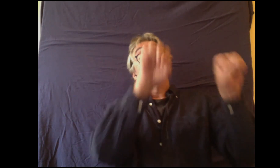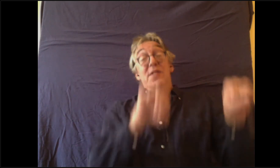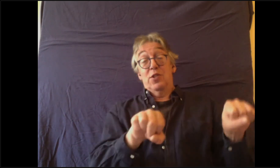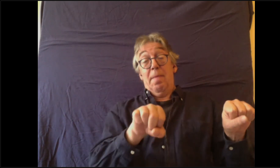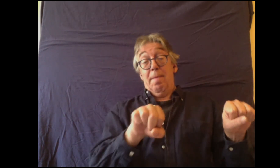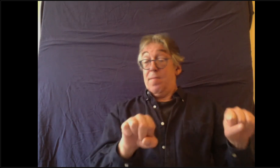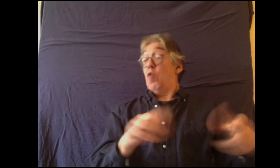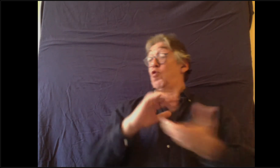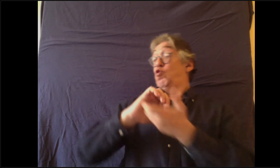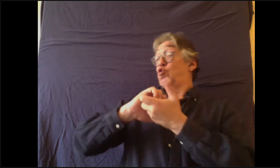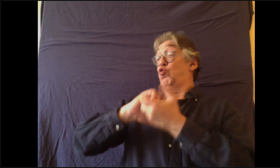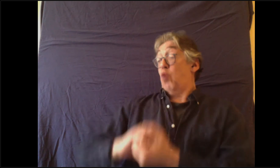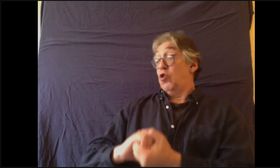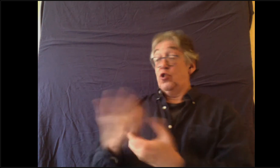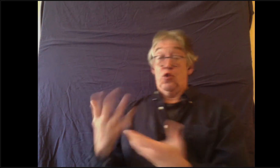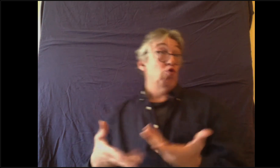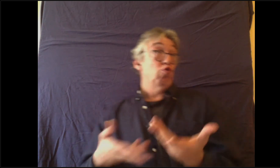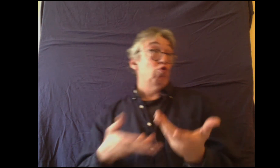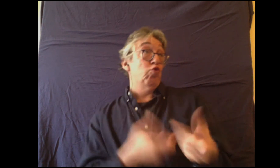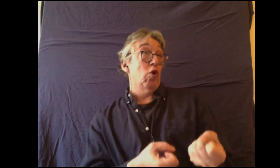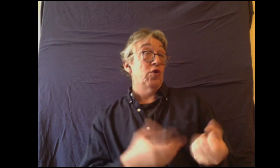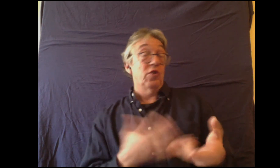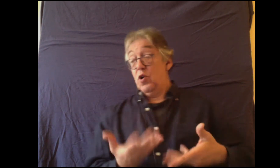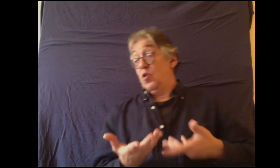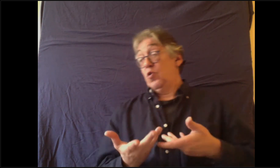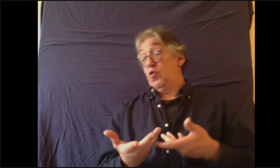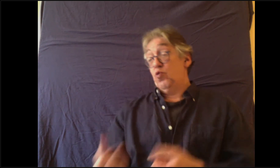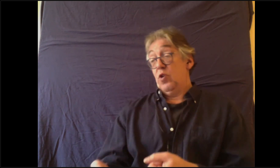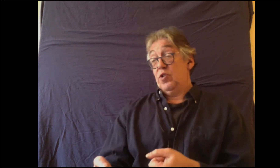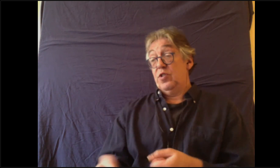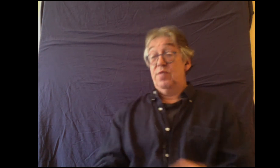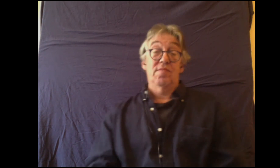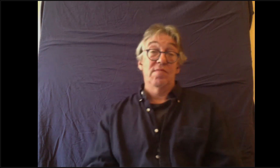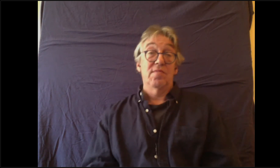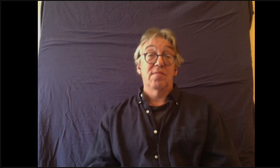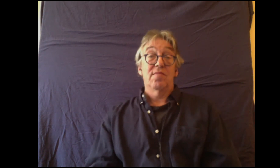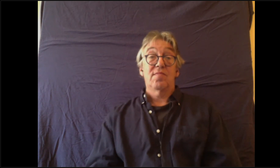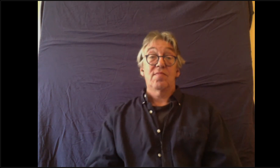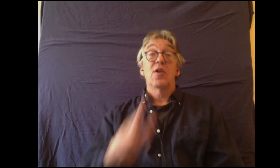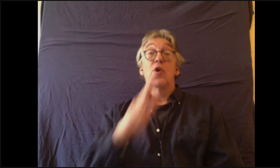I could say... MARION: Yes, go ahead. Something complimentary.